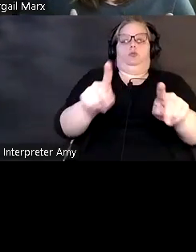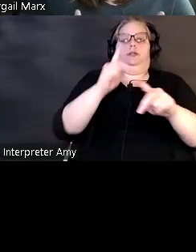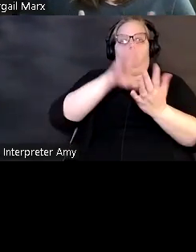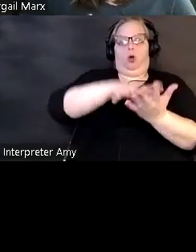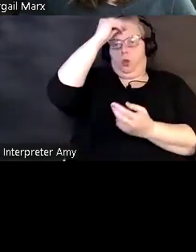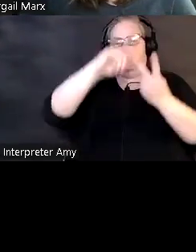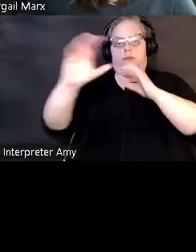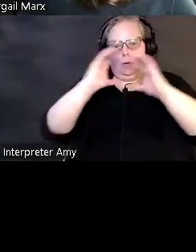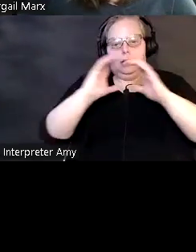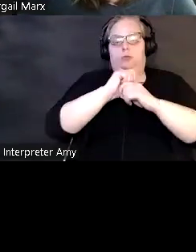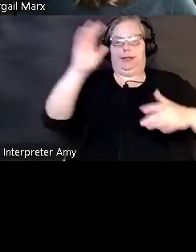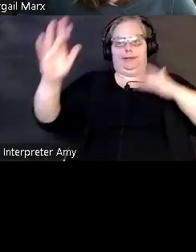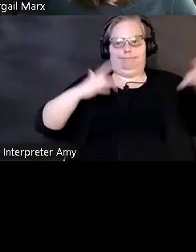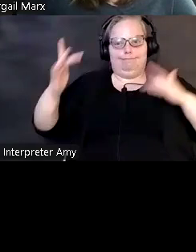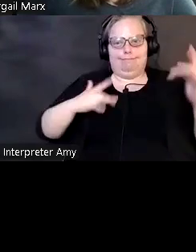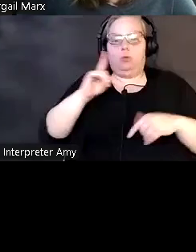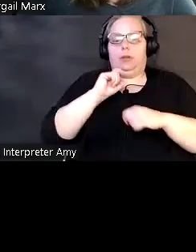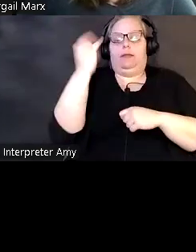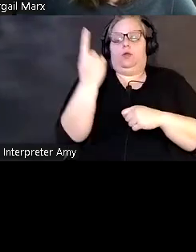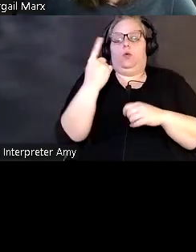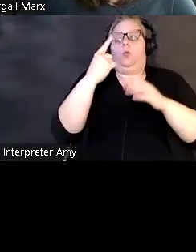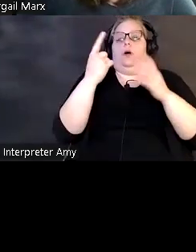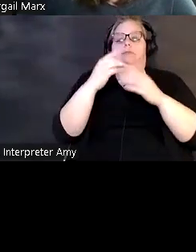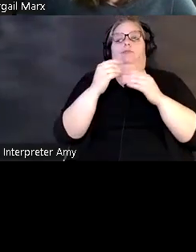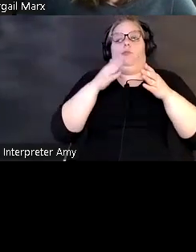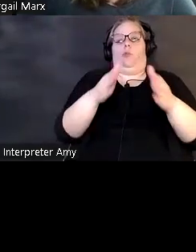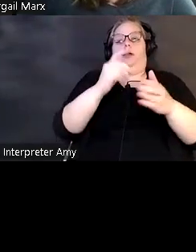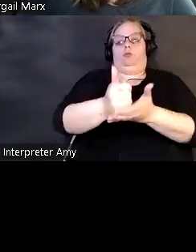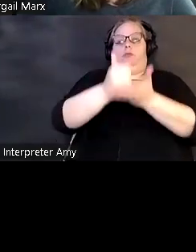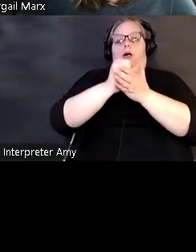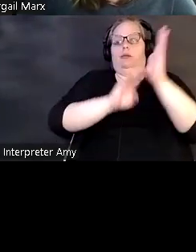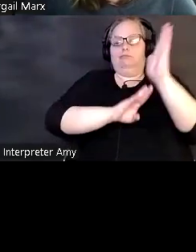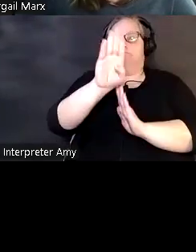are really exciting is one step to make this -- to help build this competency.